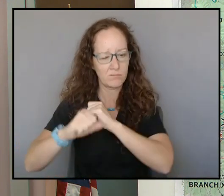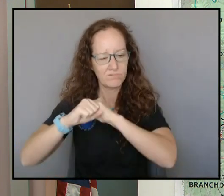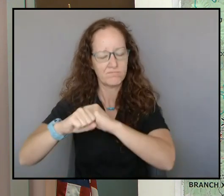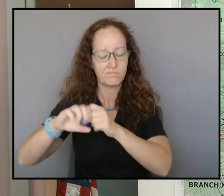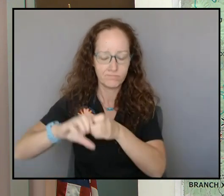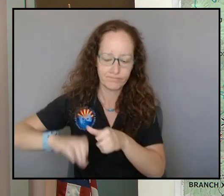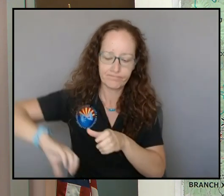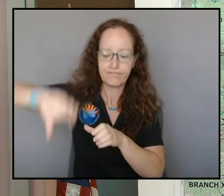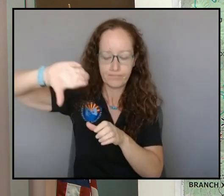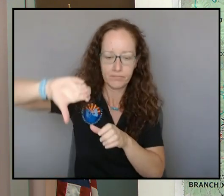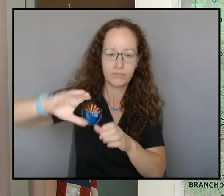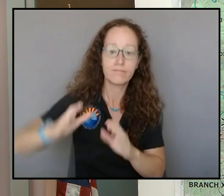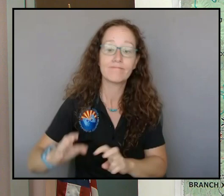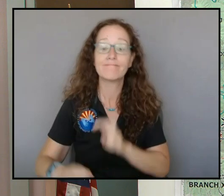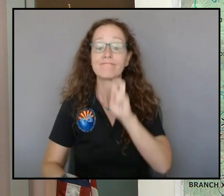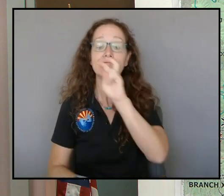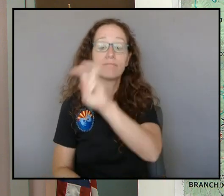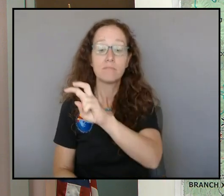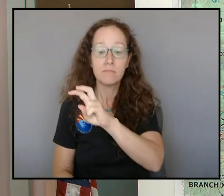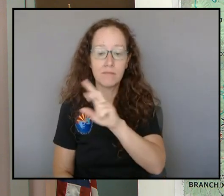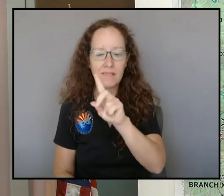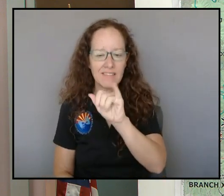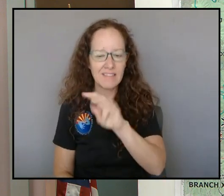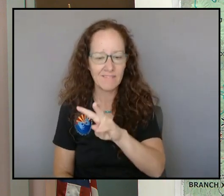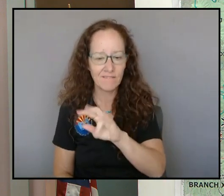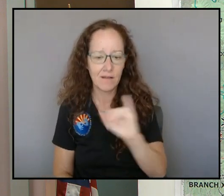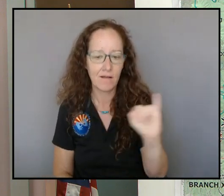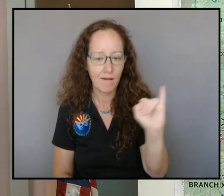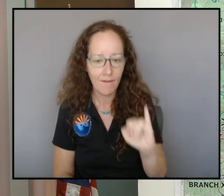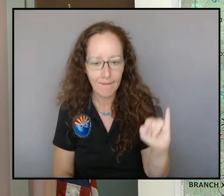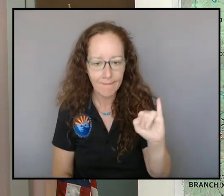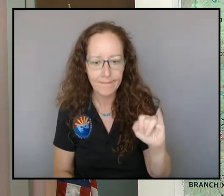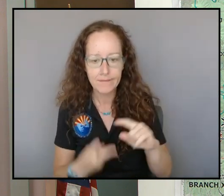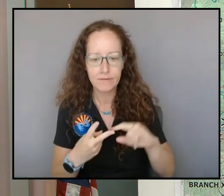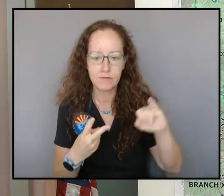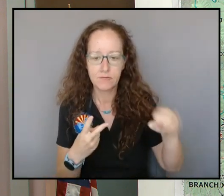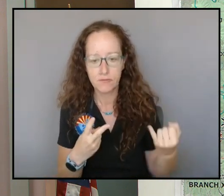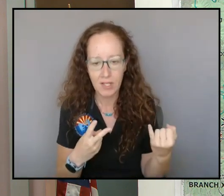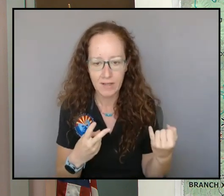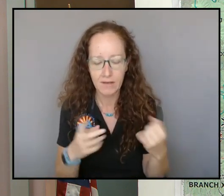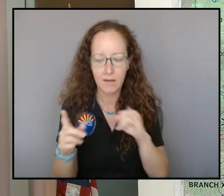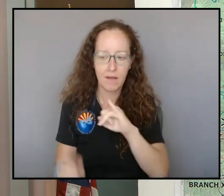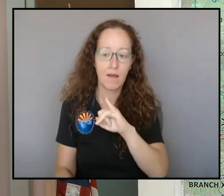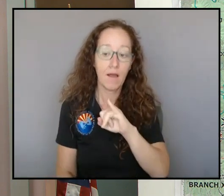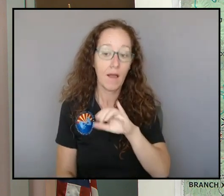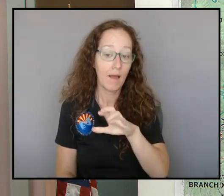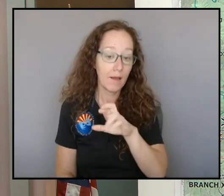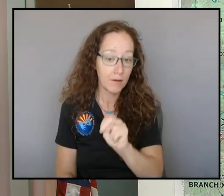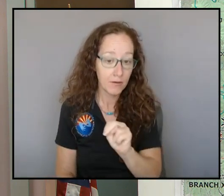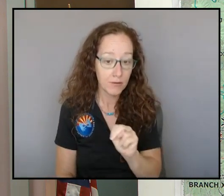India and Juliet where that stuff is taking off from the Iron Gate, and working its way up into the wilderness, into